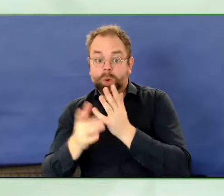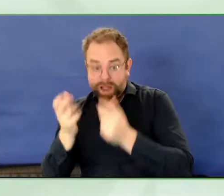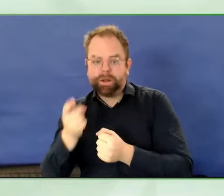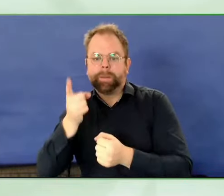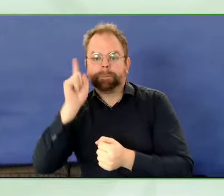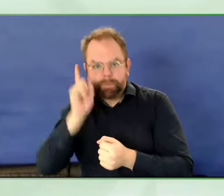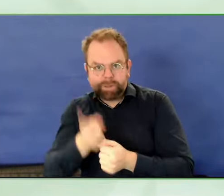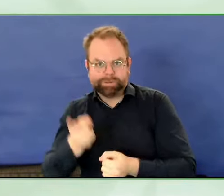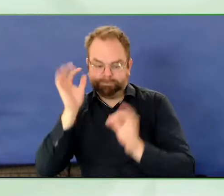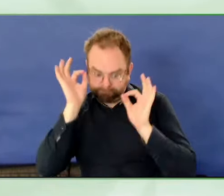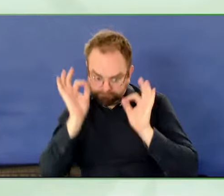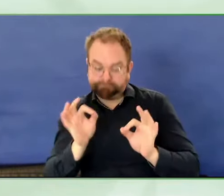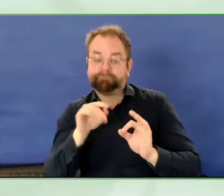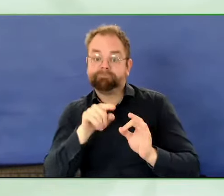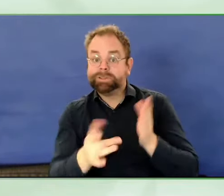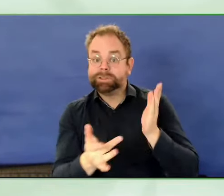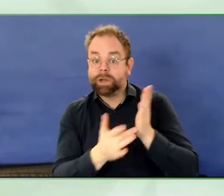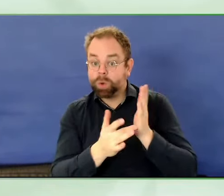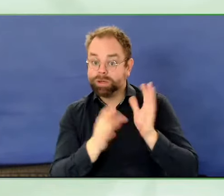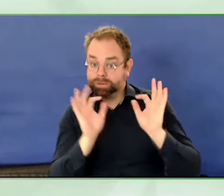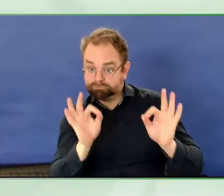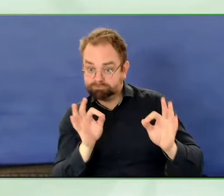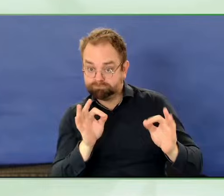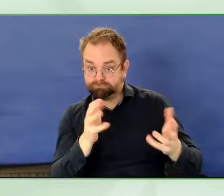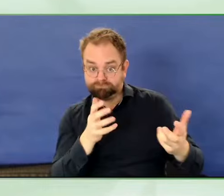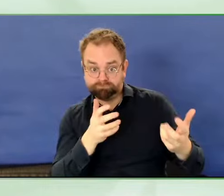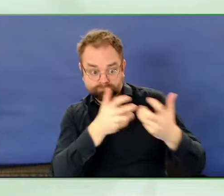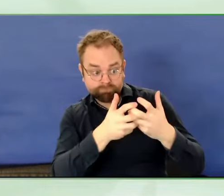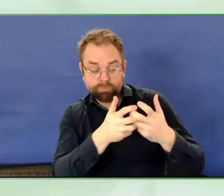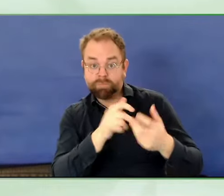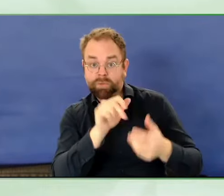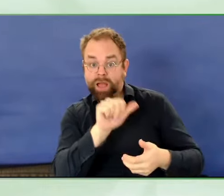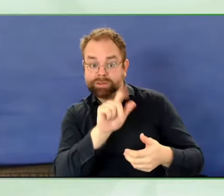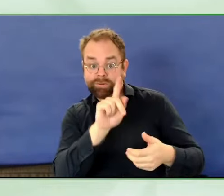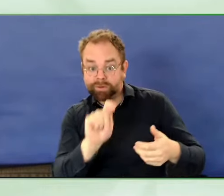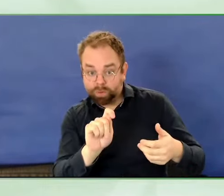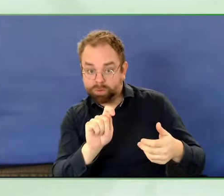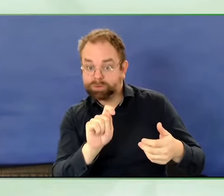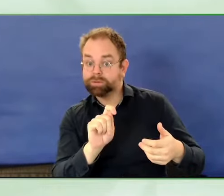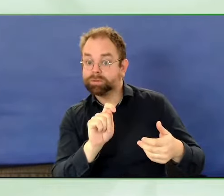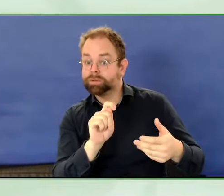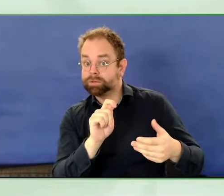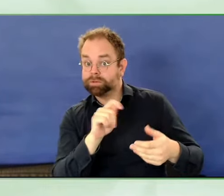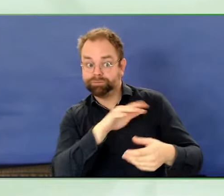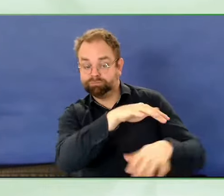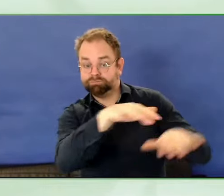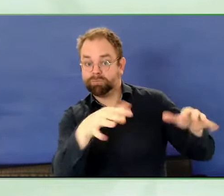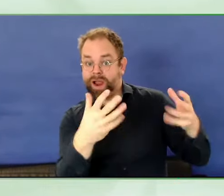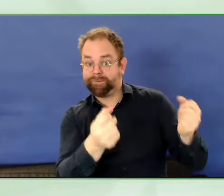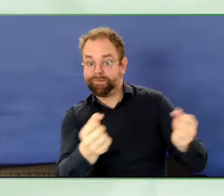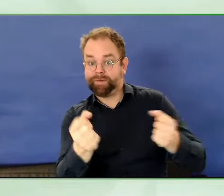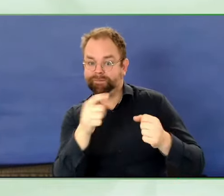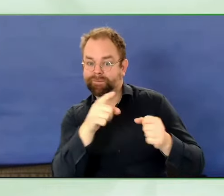And then comes inclusive delivery, which means the way in which teaching is done, teaching